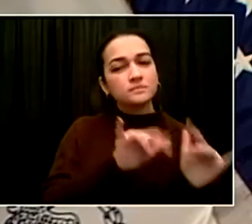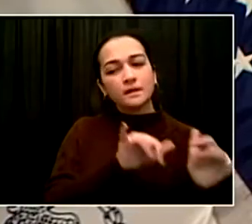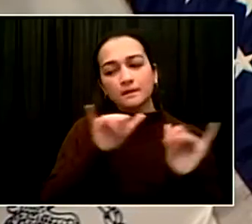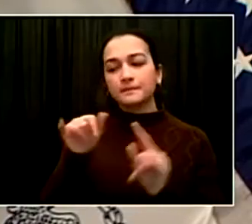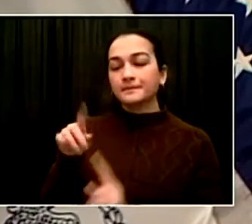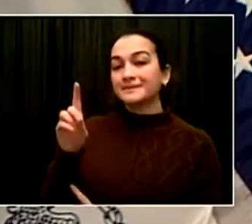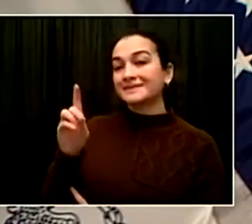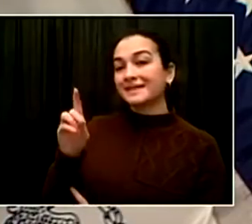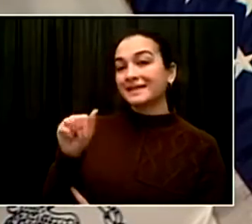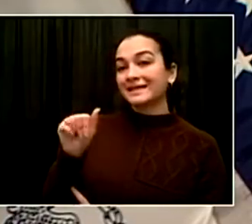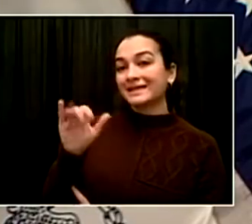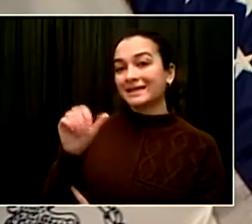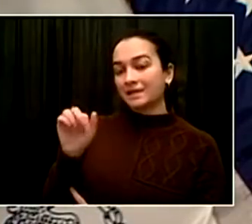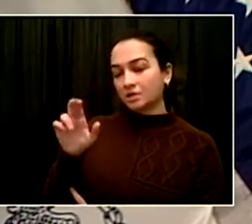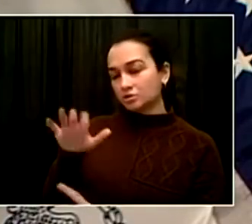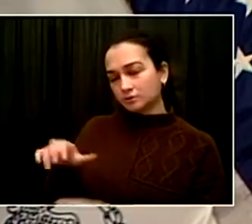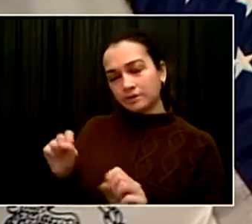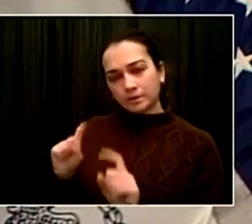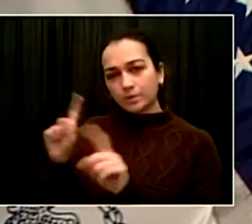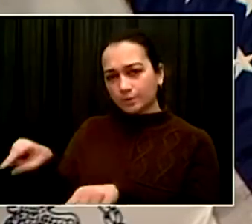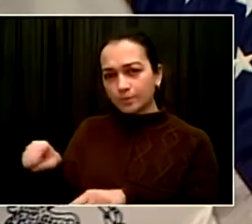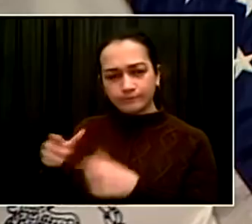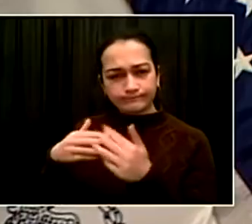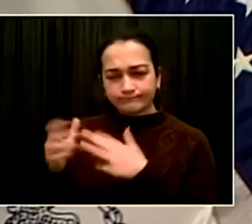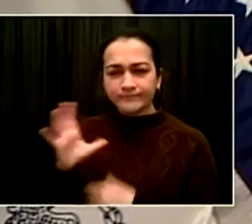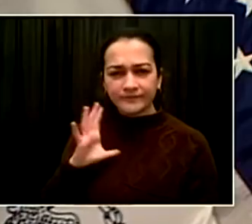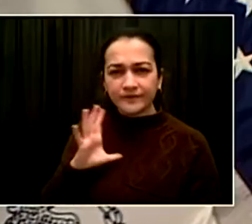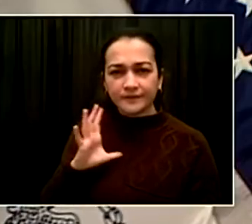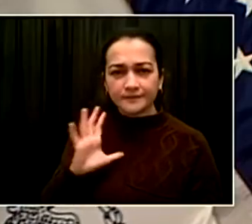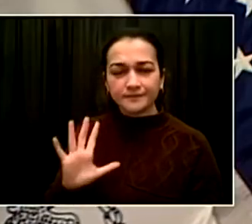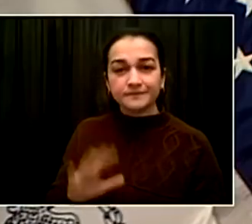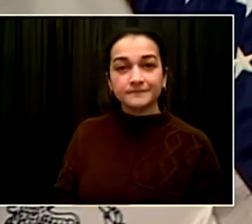FIRST, LET ME WEIGH IN, I WOULD NOT TELL PARENTS TO CHANGE WHAT THEY ARE DOING.